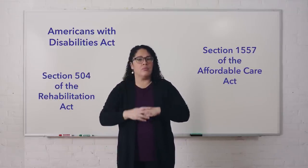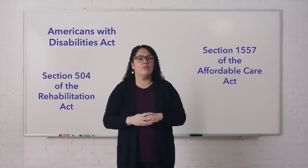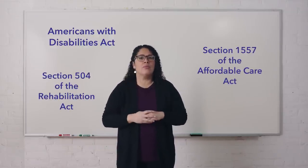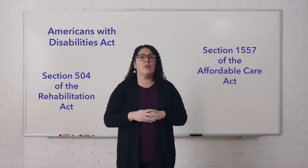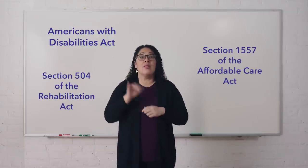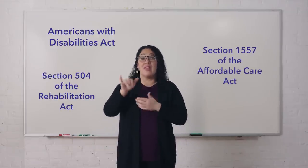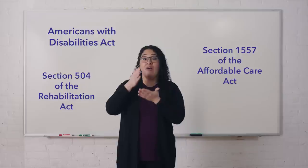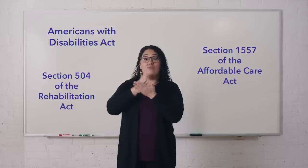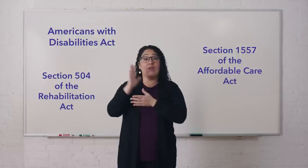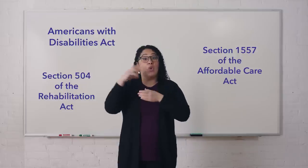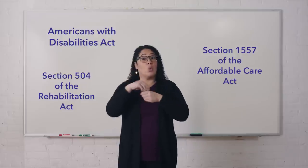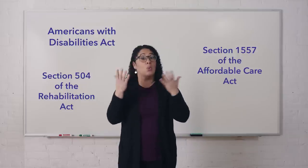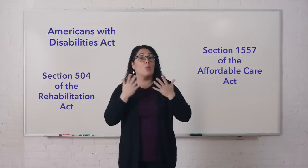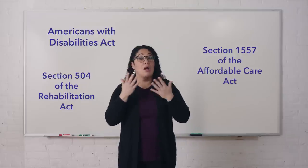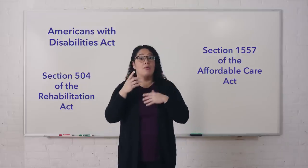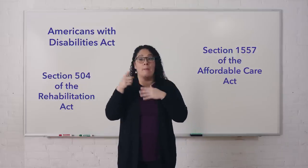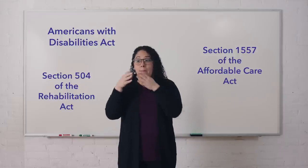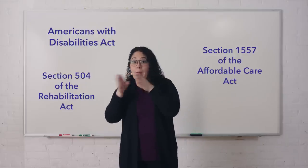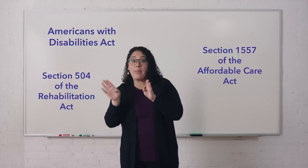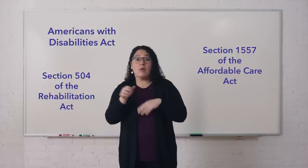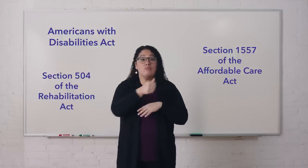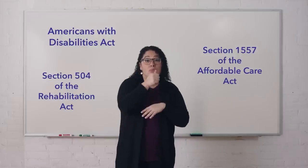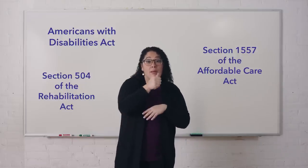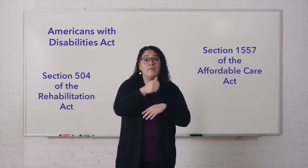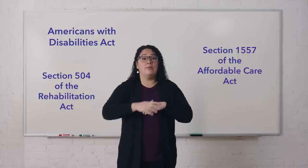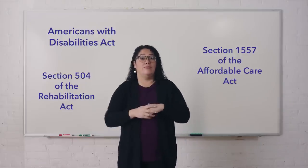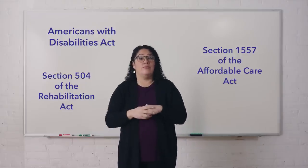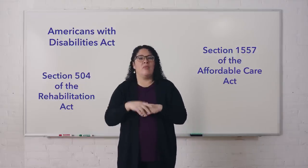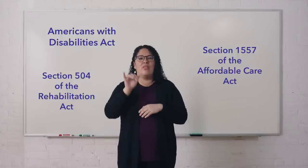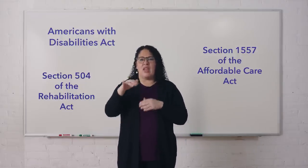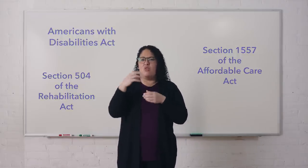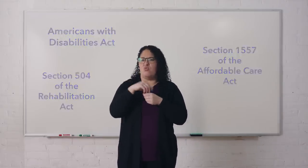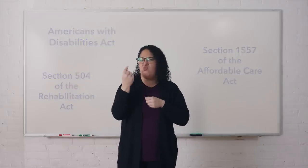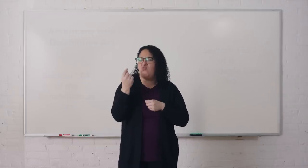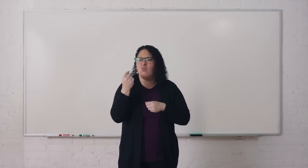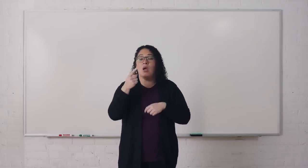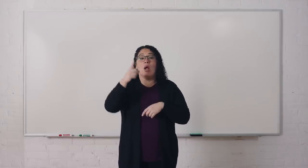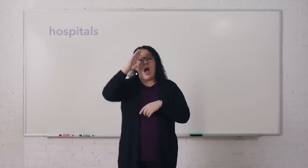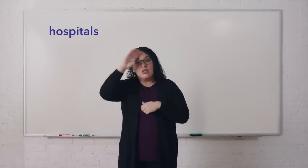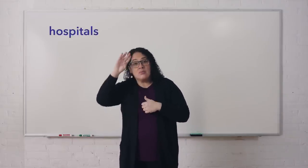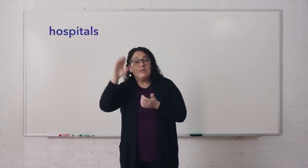These rights extend to covered public and private entities, including hospitals, doctor’s offices,